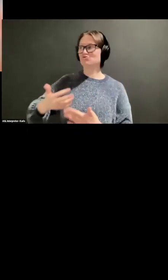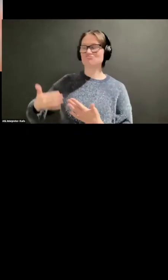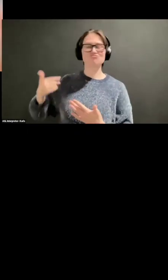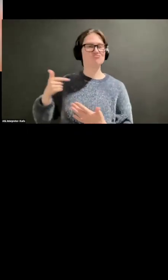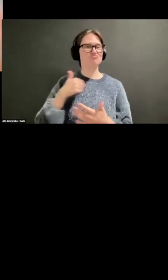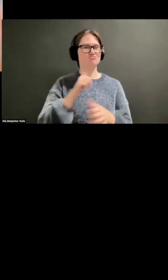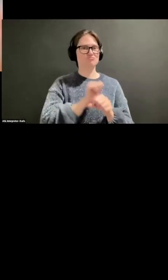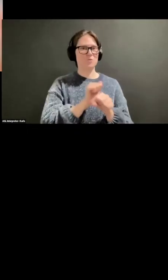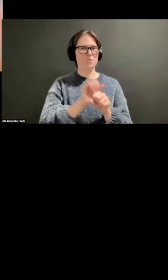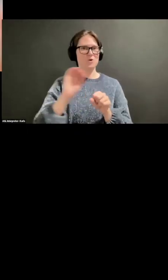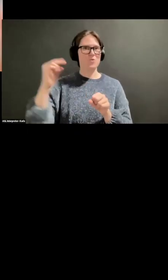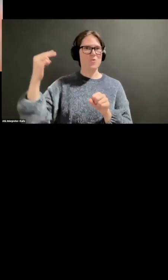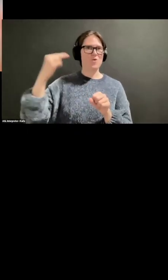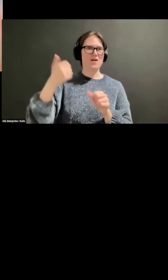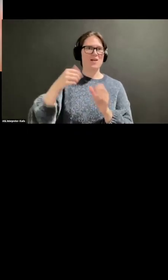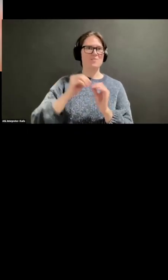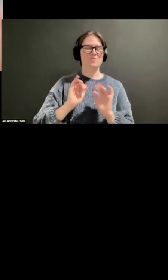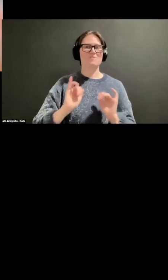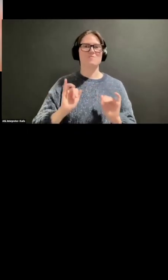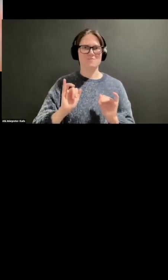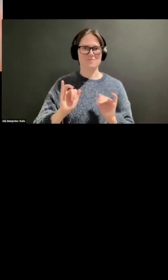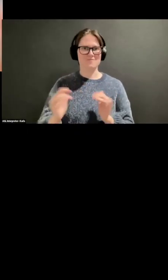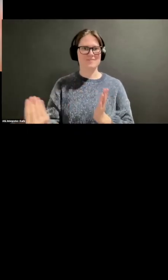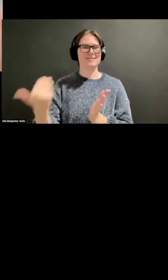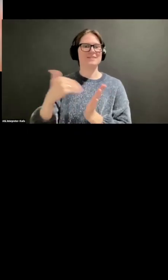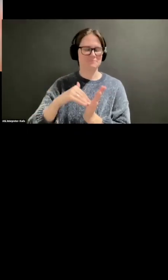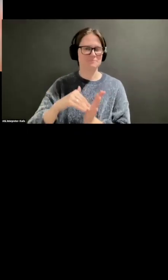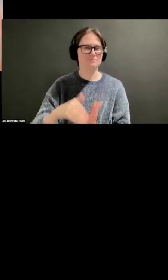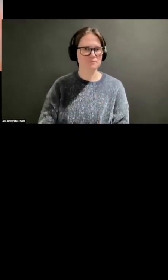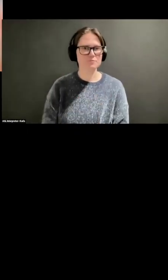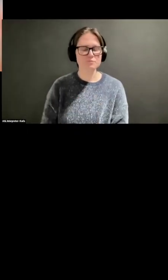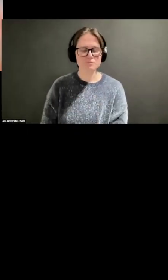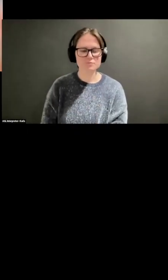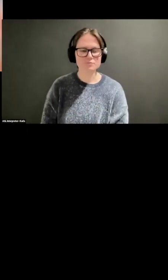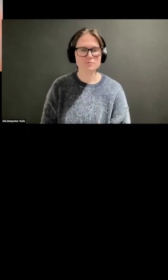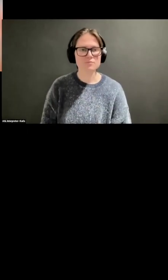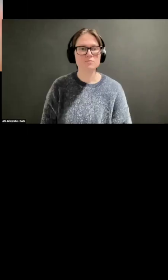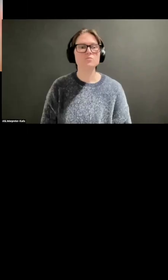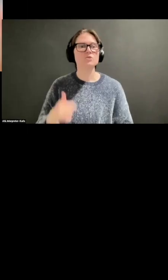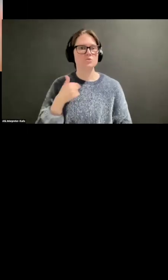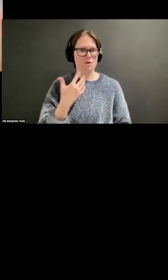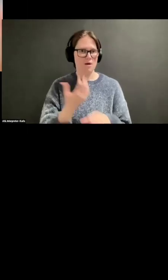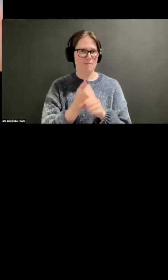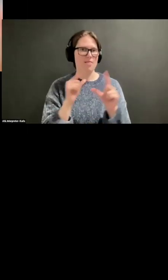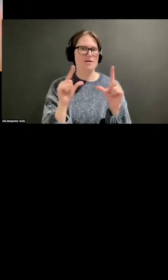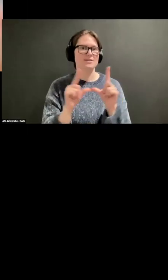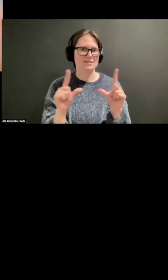I got licensed right, and then boom they